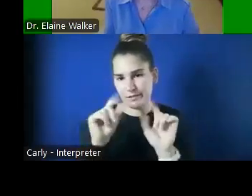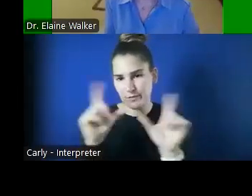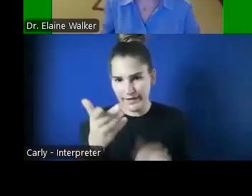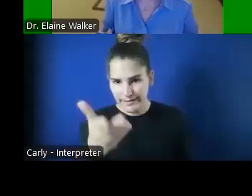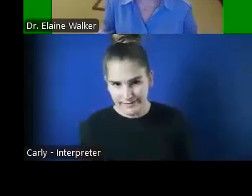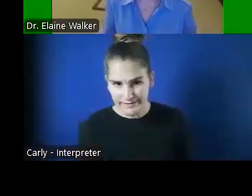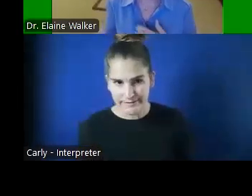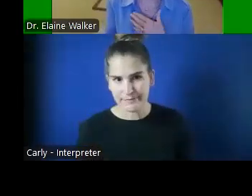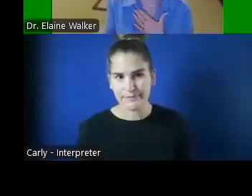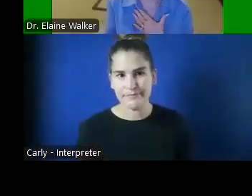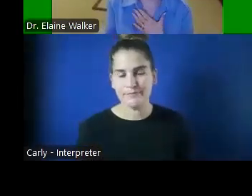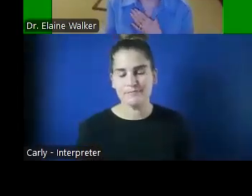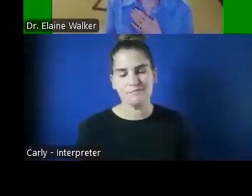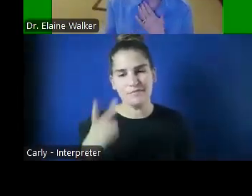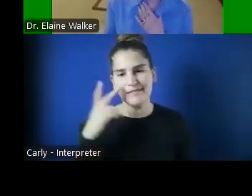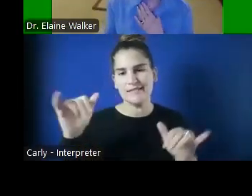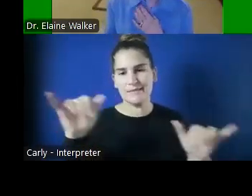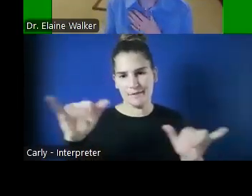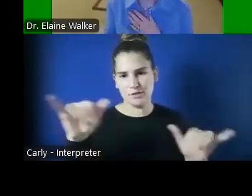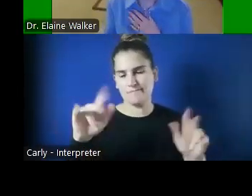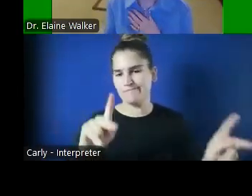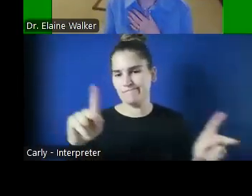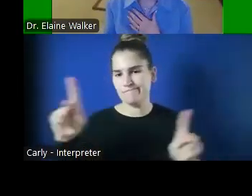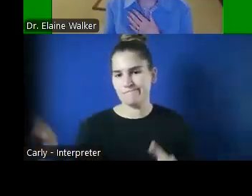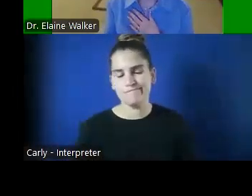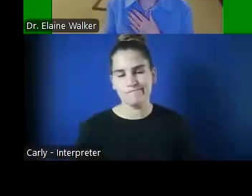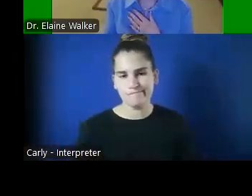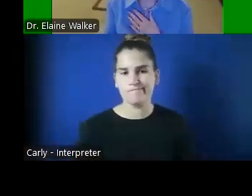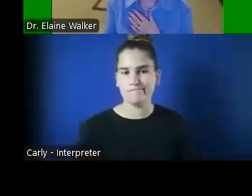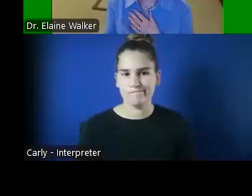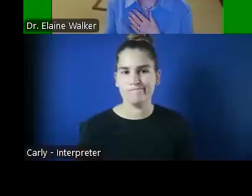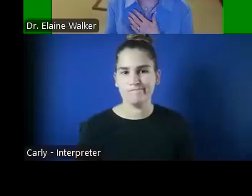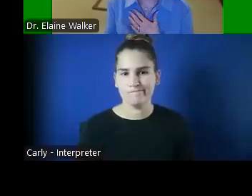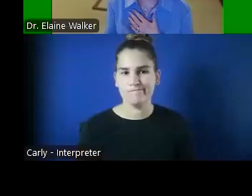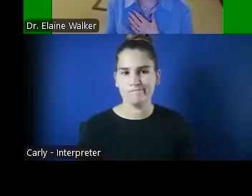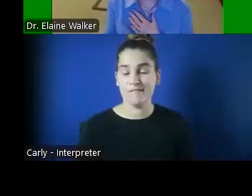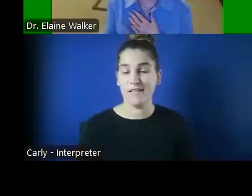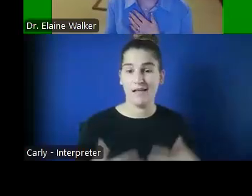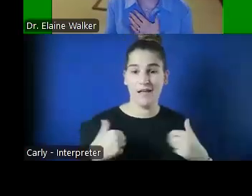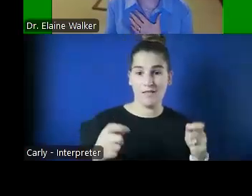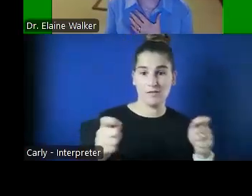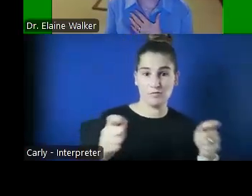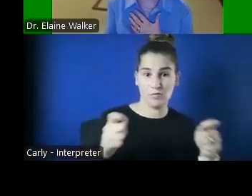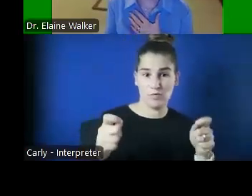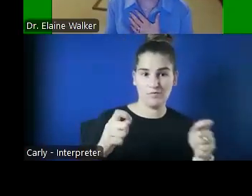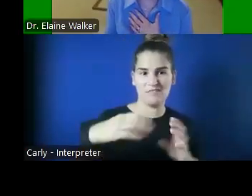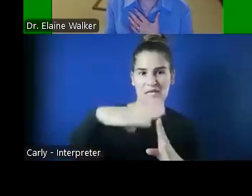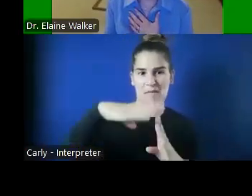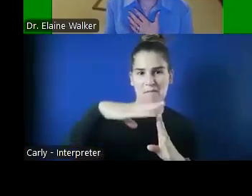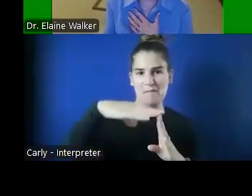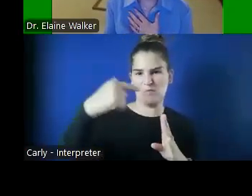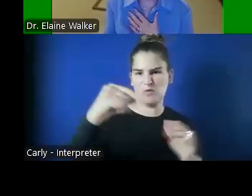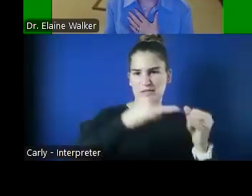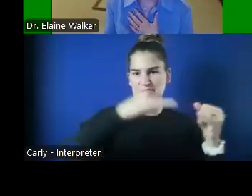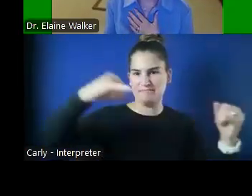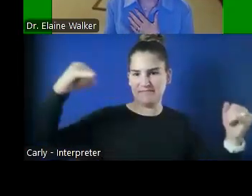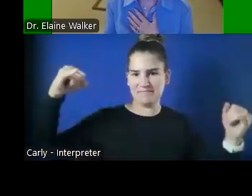a similar pattern so compared to healthy controls the top Green Line we see that